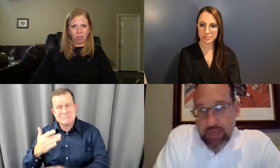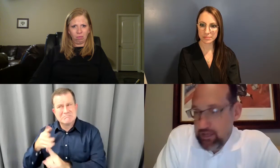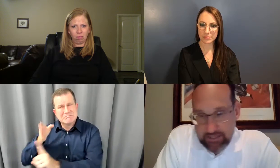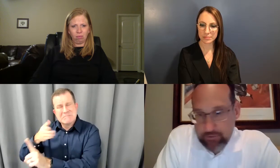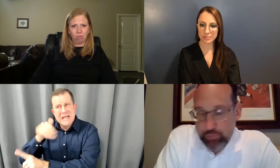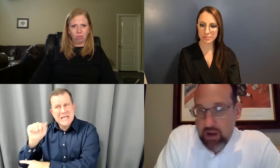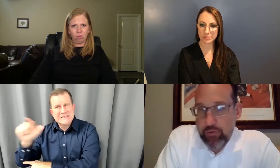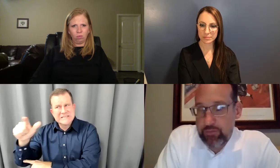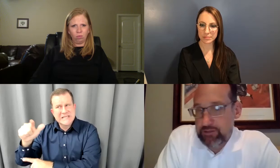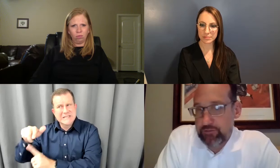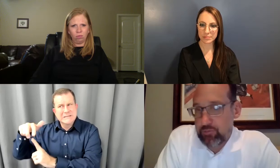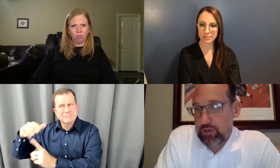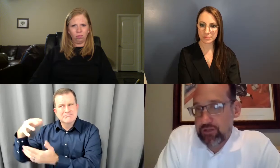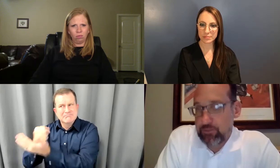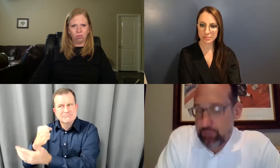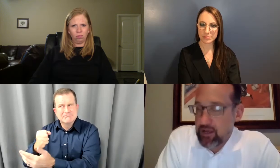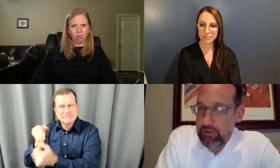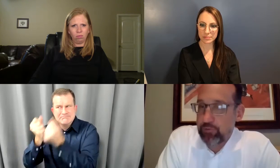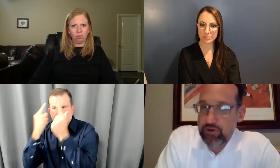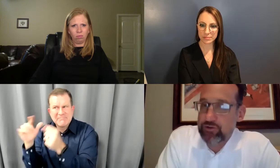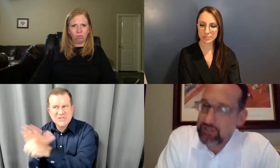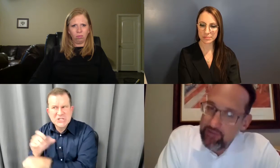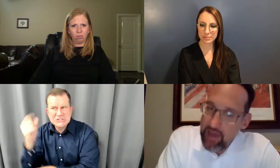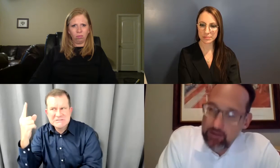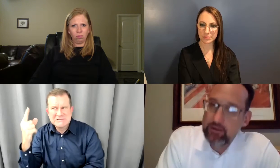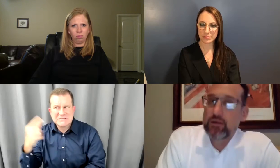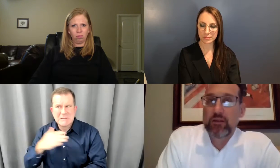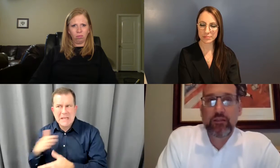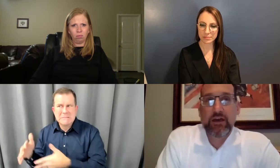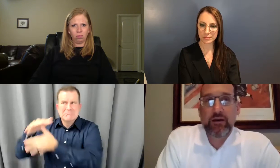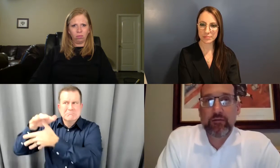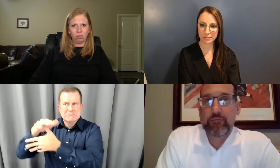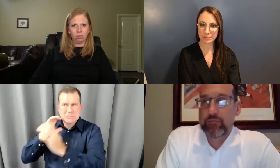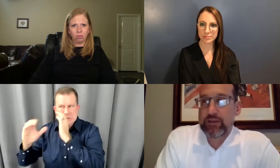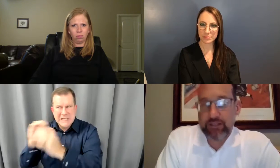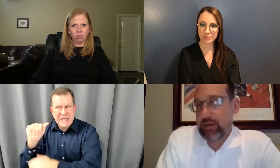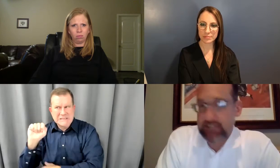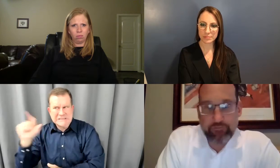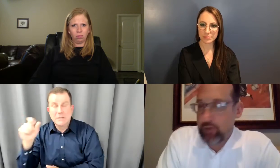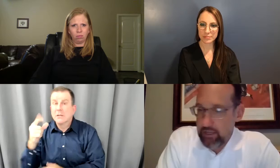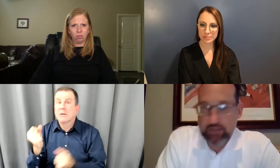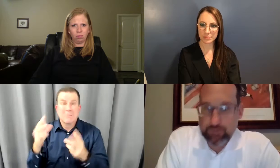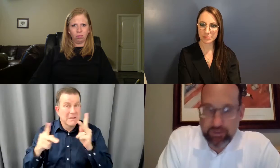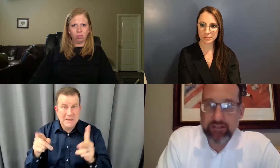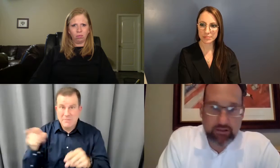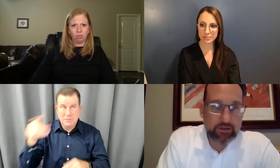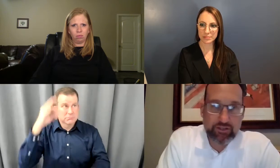ASL is your primary means of communication, a lot of people don't understand that, that they expect everybody speaks English